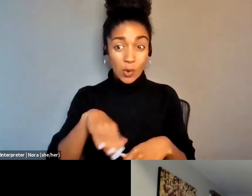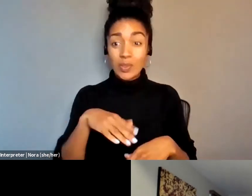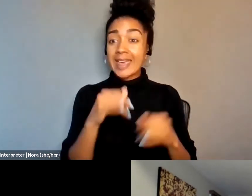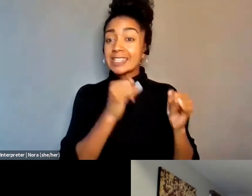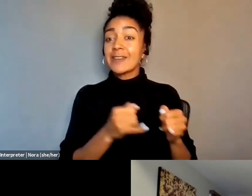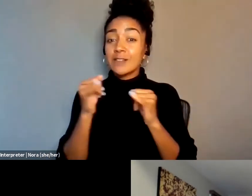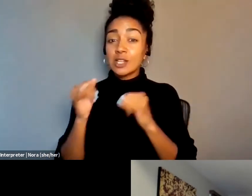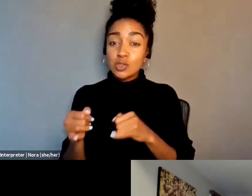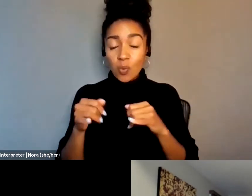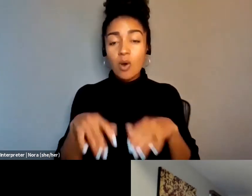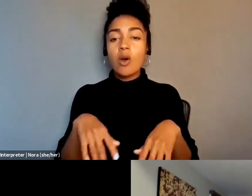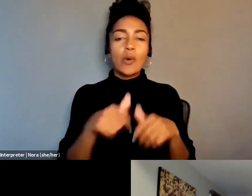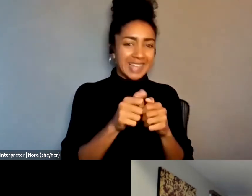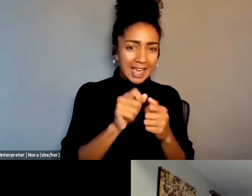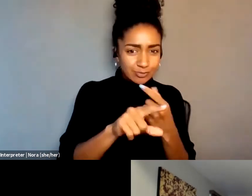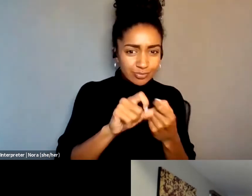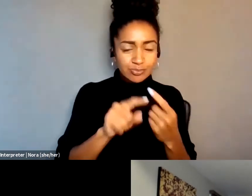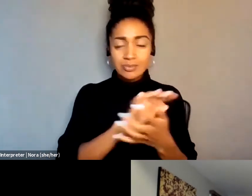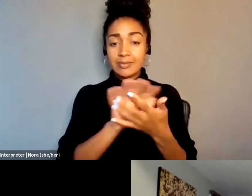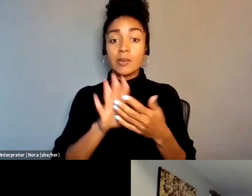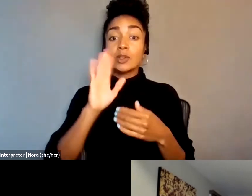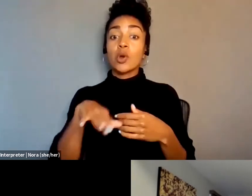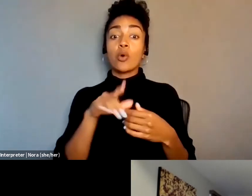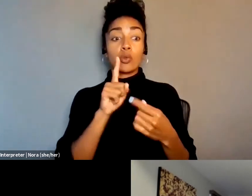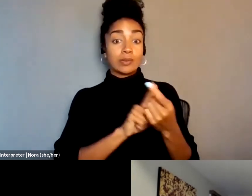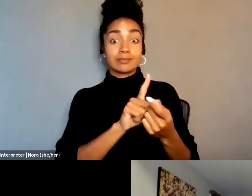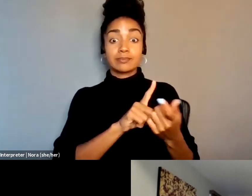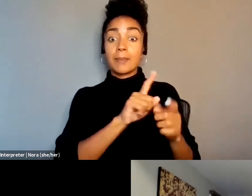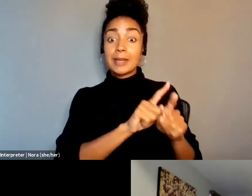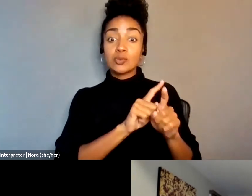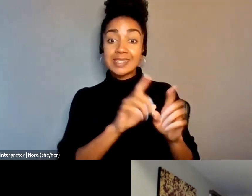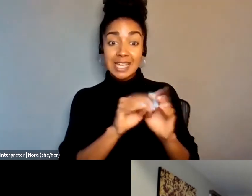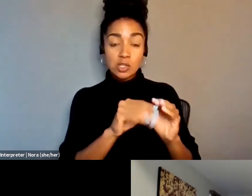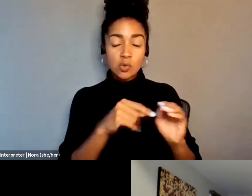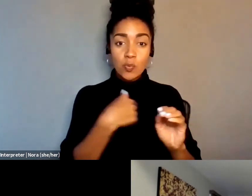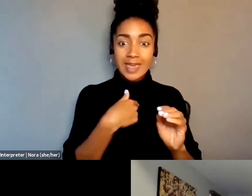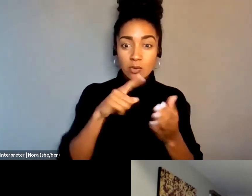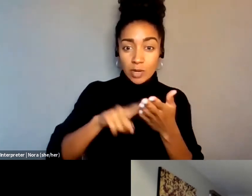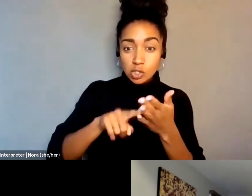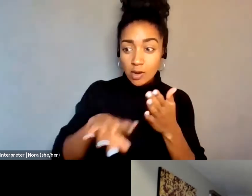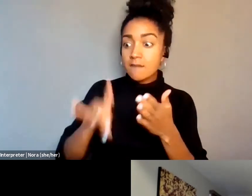we know through those mentoring sessions that many girls were at risk of dropping out. The response rates varied, but something like 20 to 60 percent of the girls risk of not